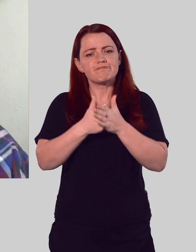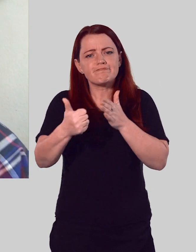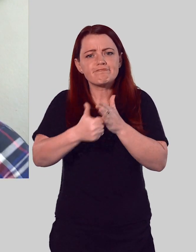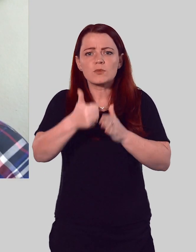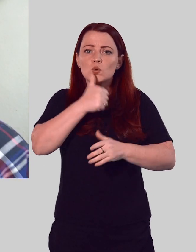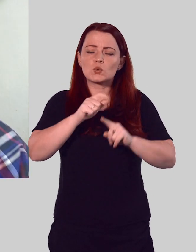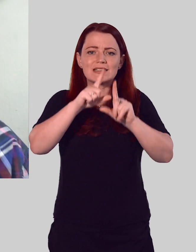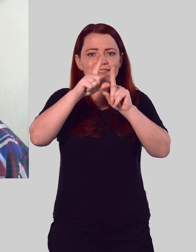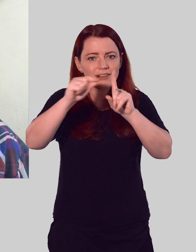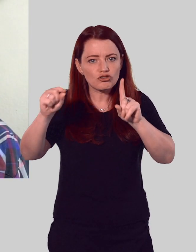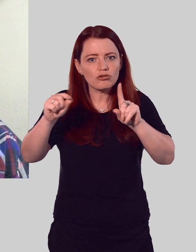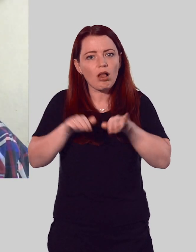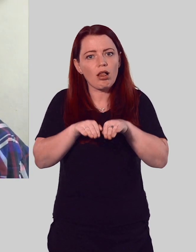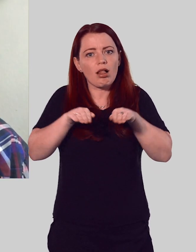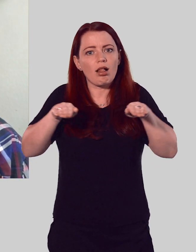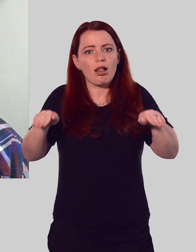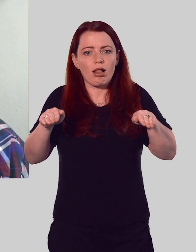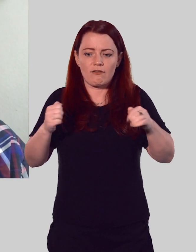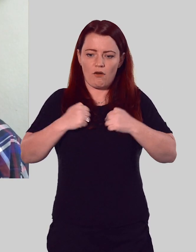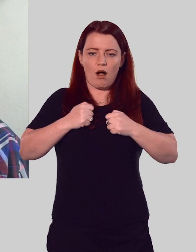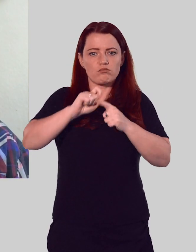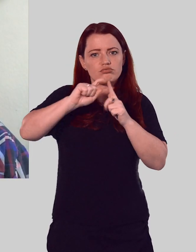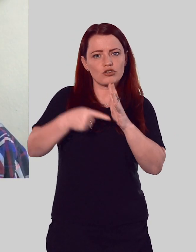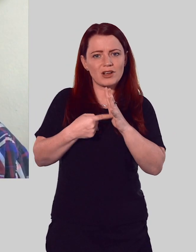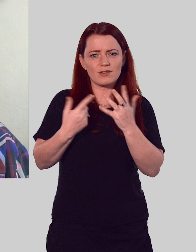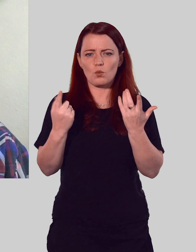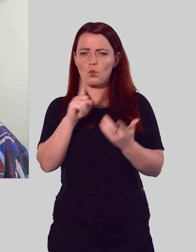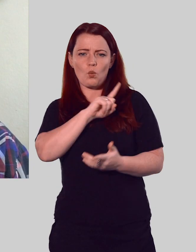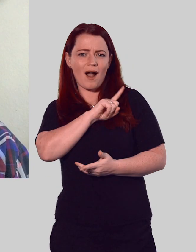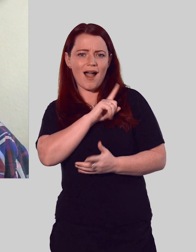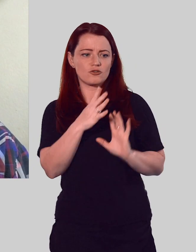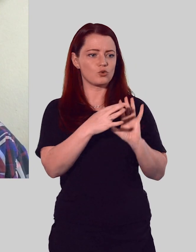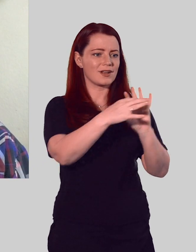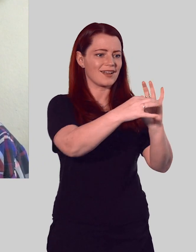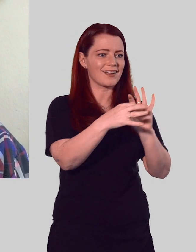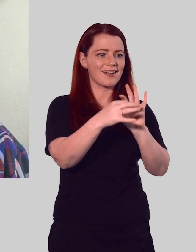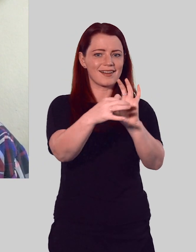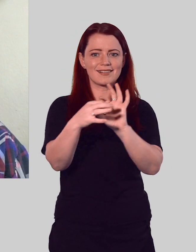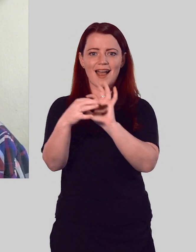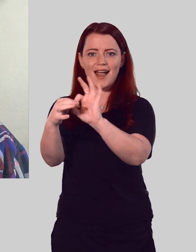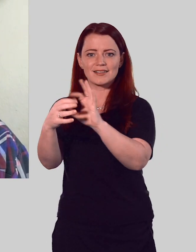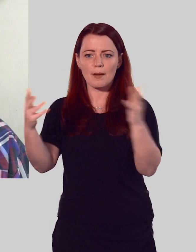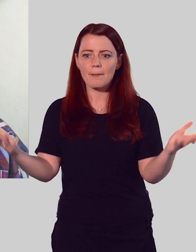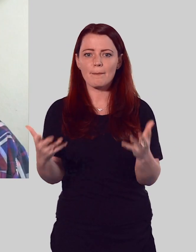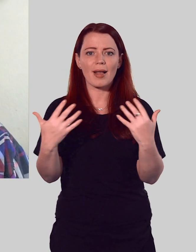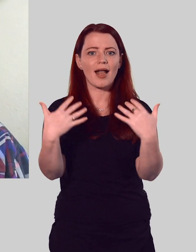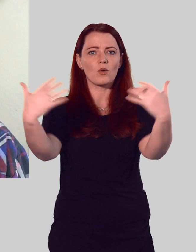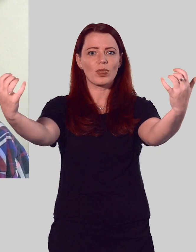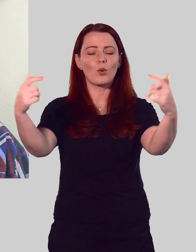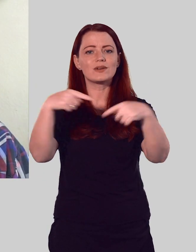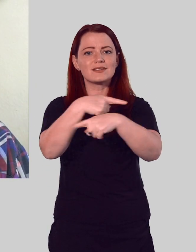of our projects in order to be able to connect and play with audiences and participants wherever they are.